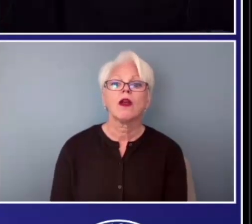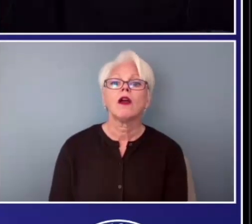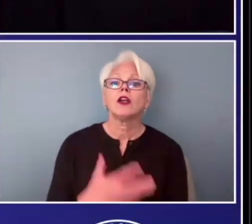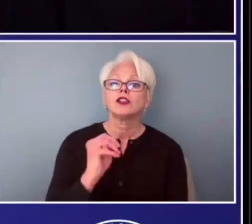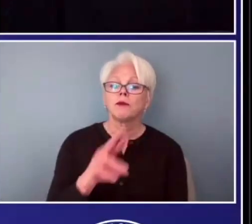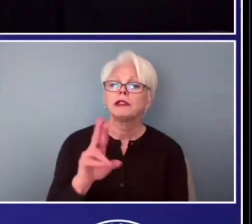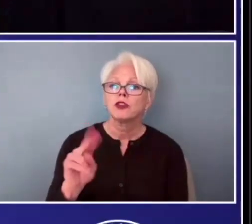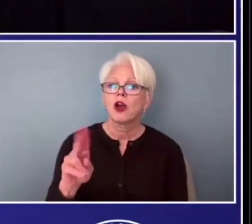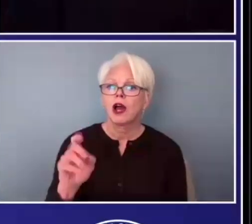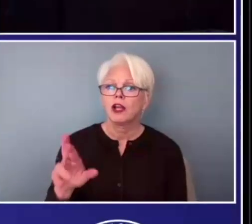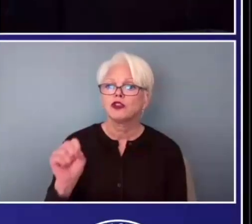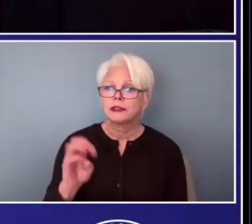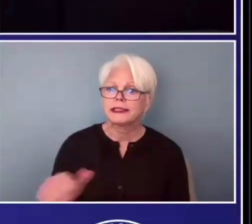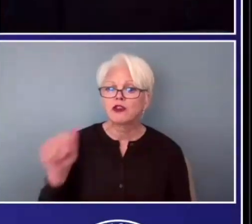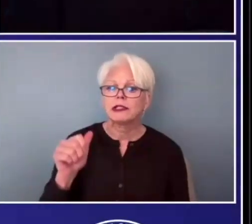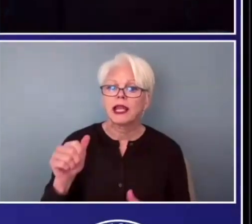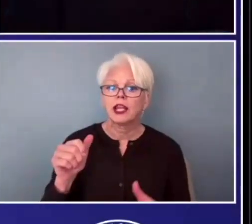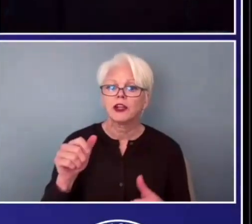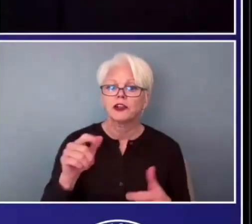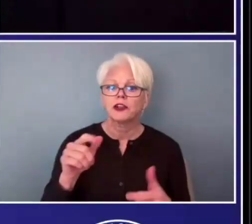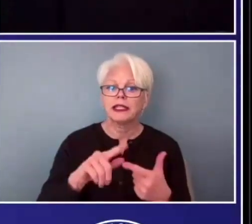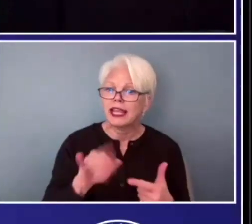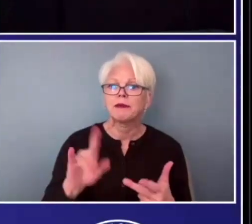administration's push to ensure that